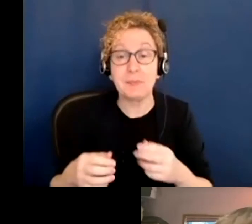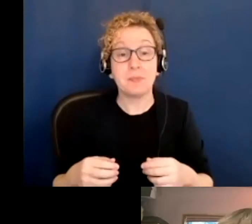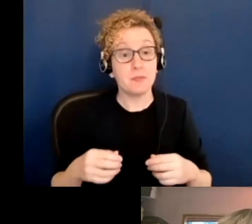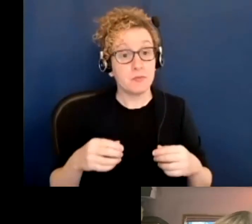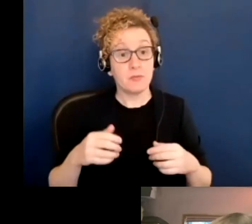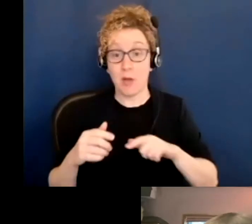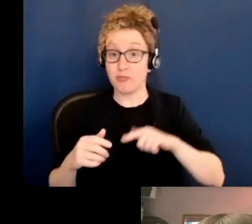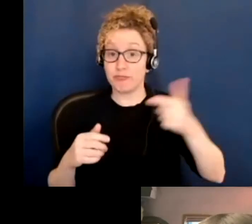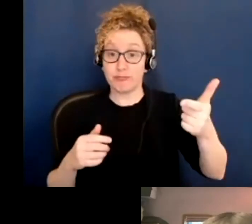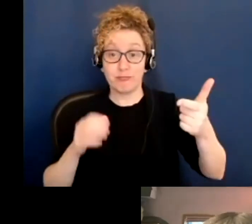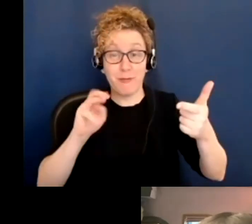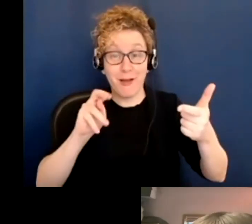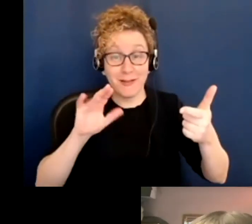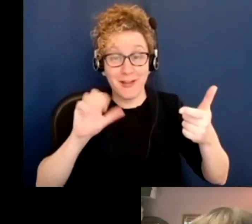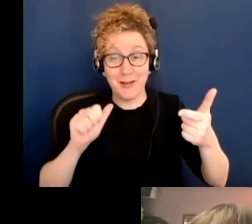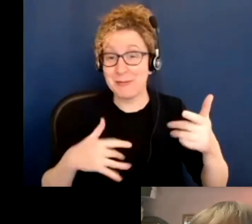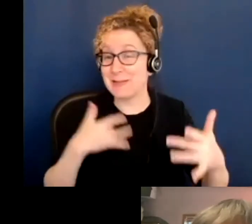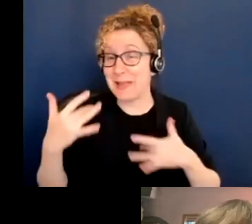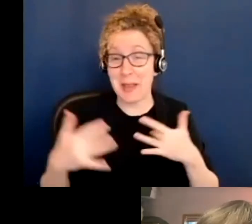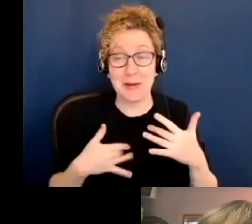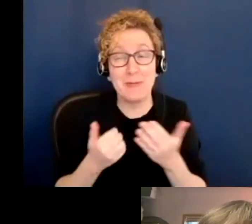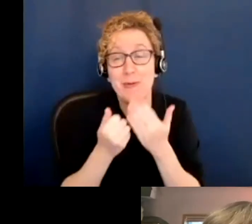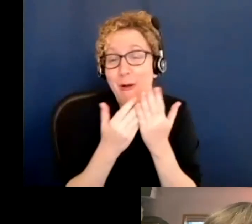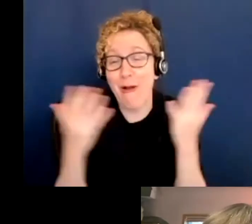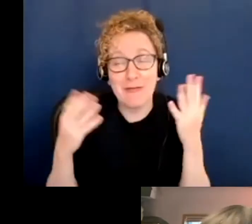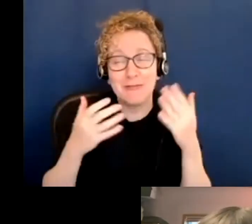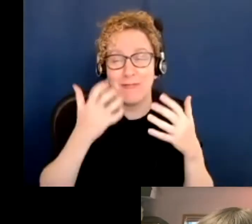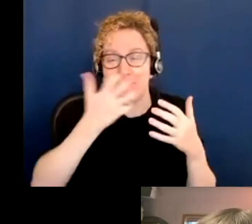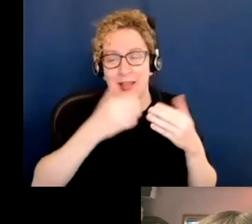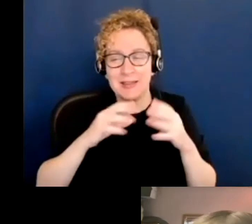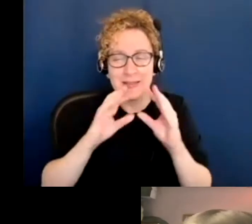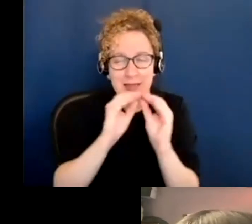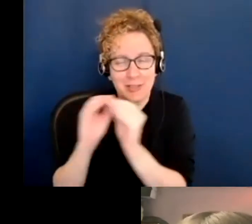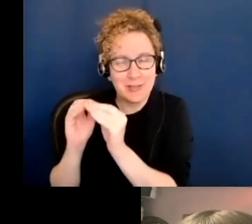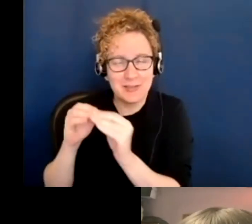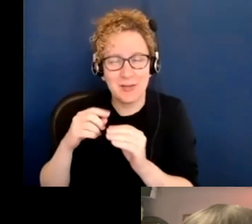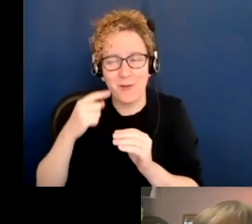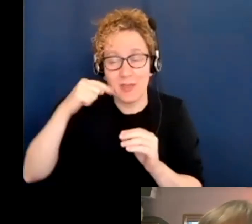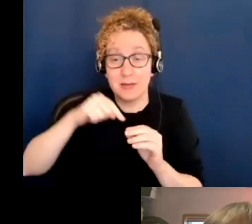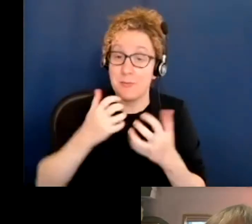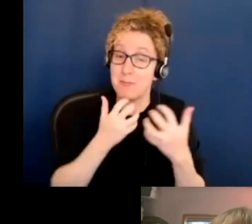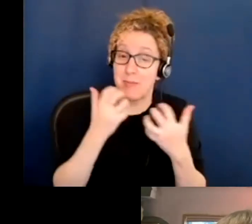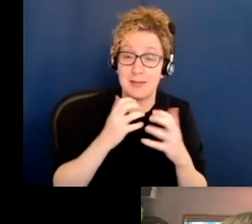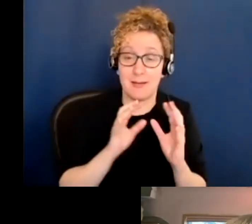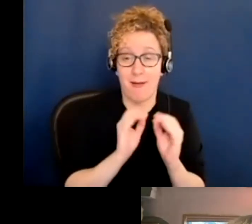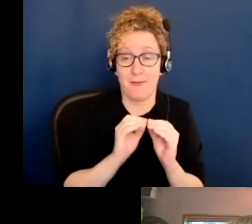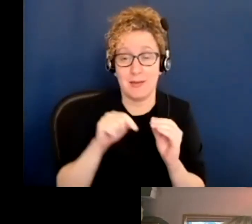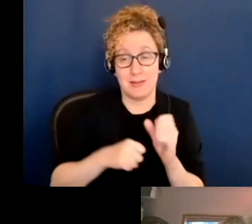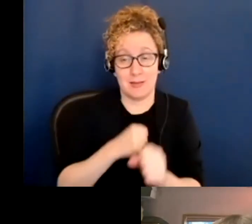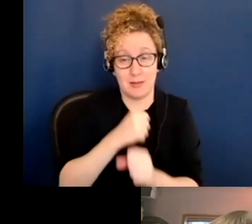I am excited for the amazing sessions planned at this amazing conference this year, despite